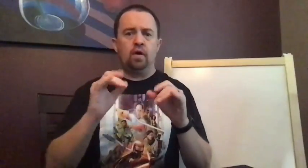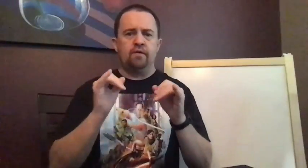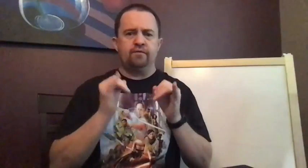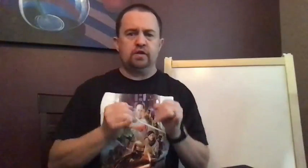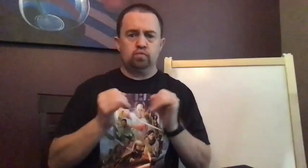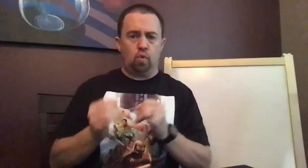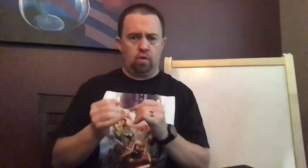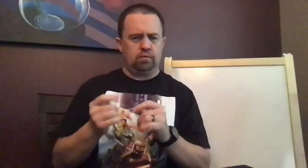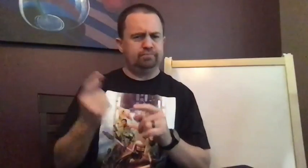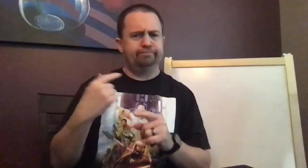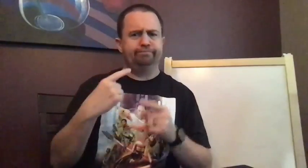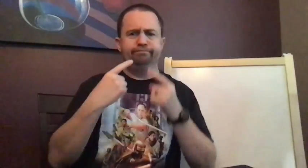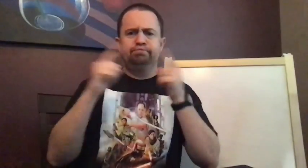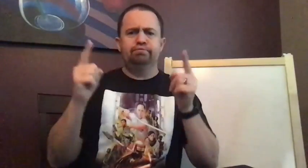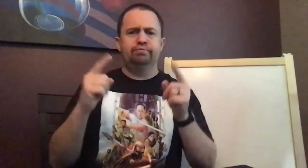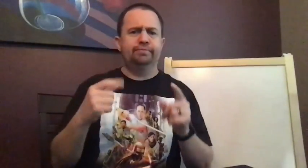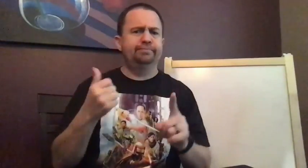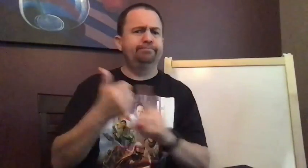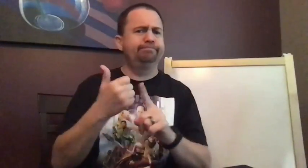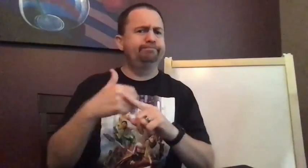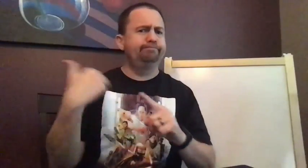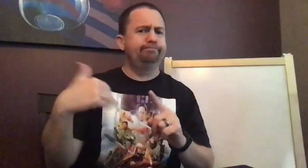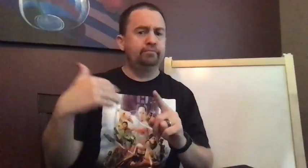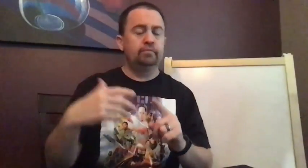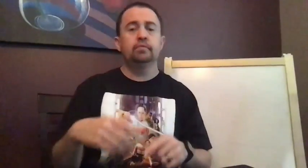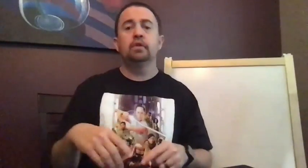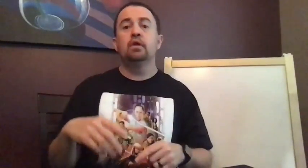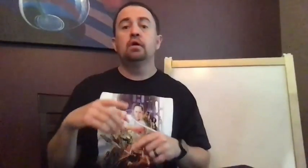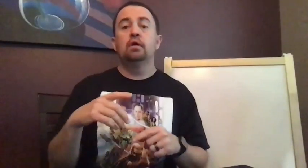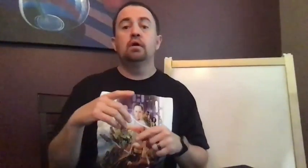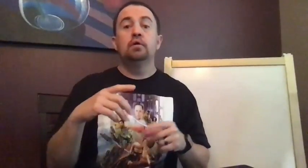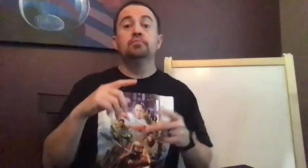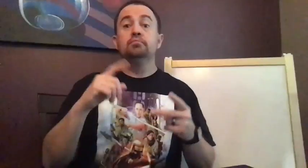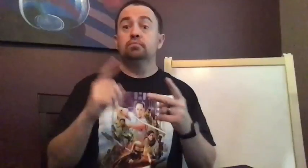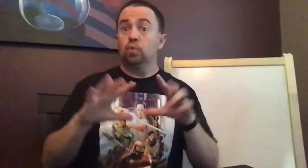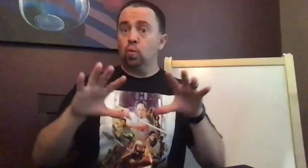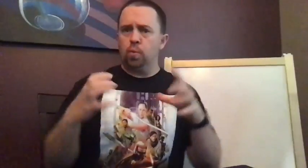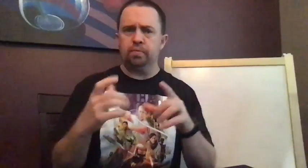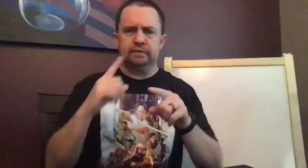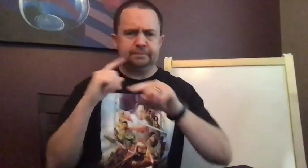job and. Really, individually, just accomplish so much.